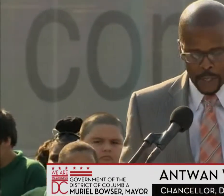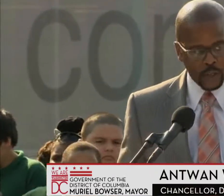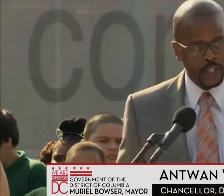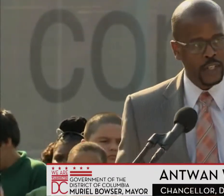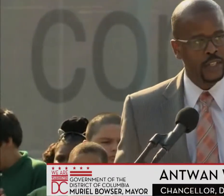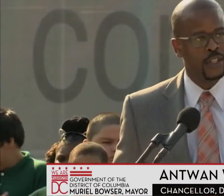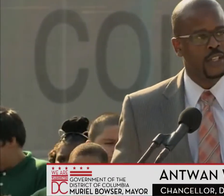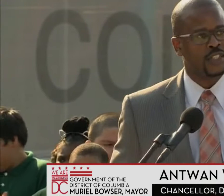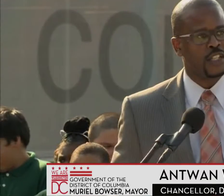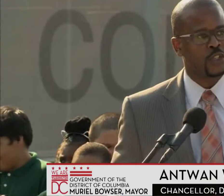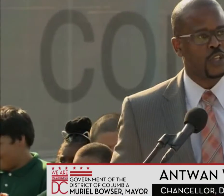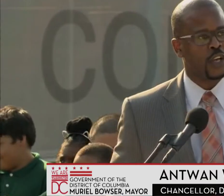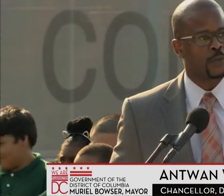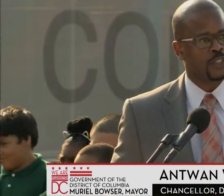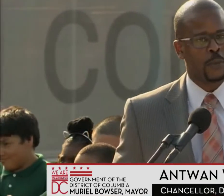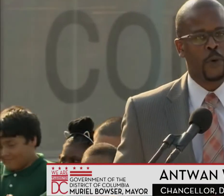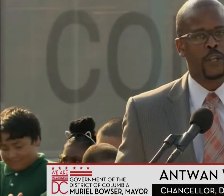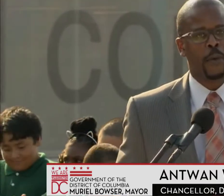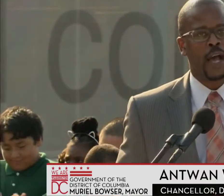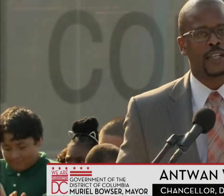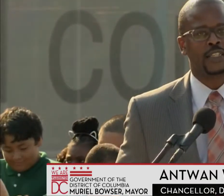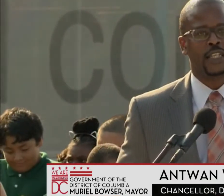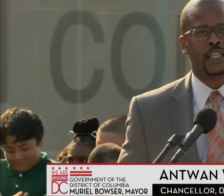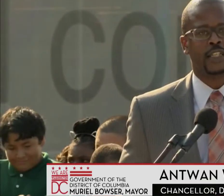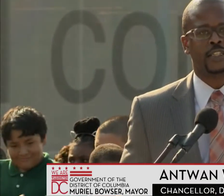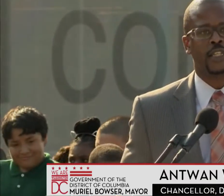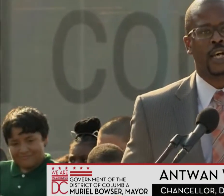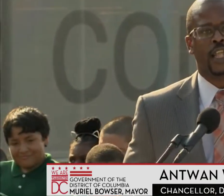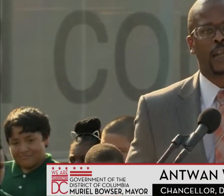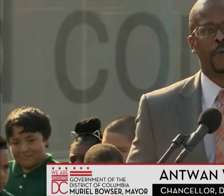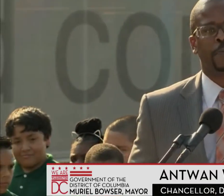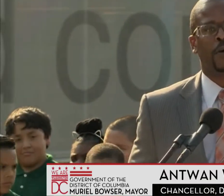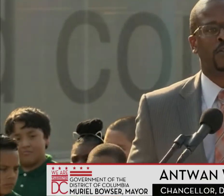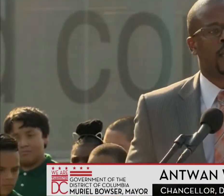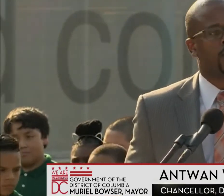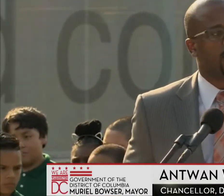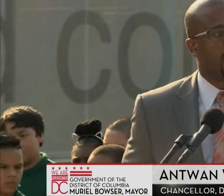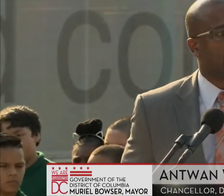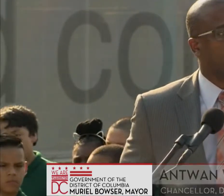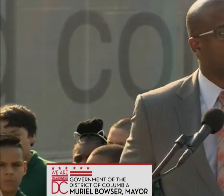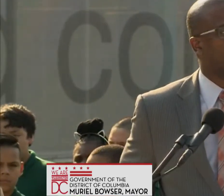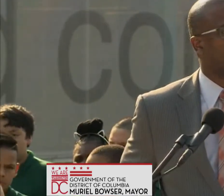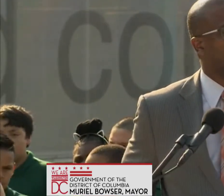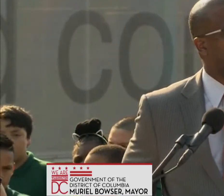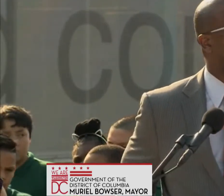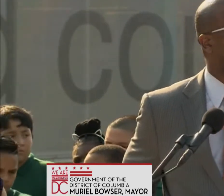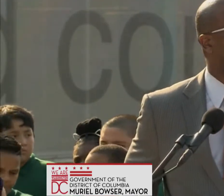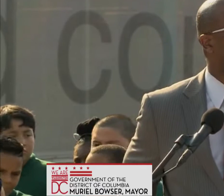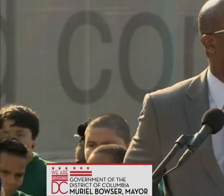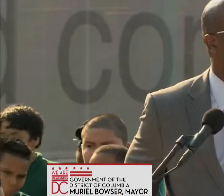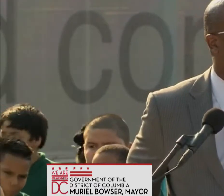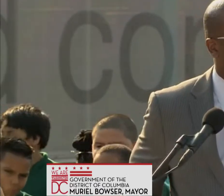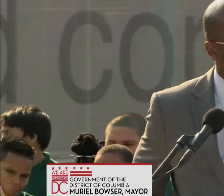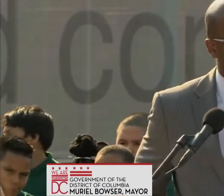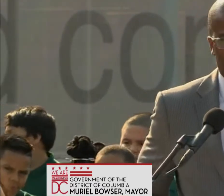building essentially are supporting behind the scenes a lot of people do a lot of work to make sure that we're ready to go today I also want to